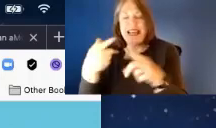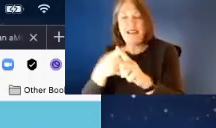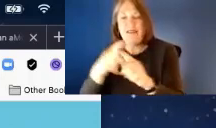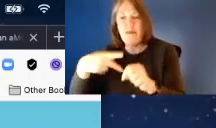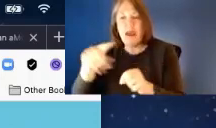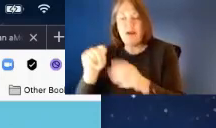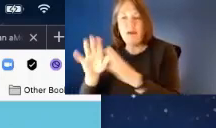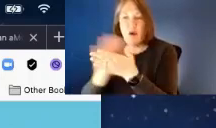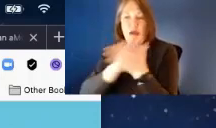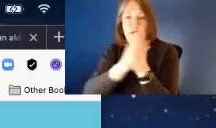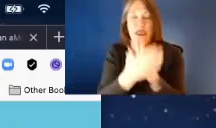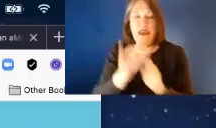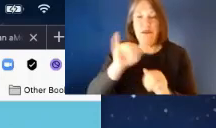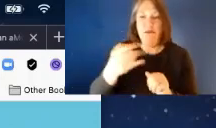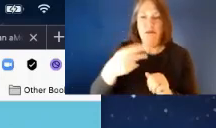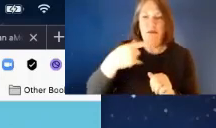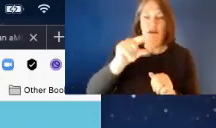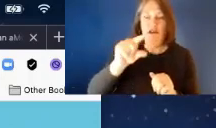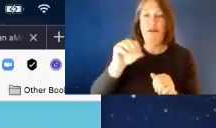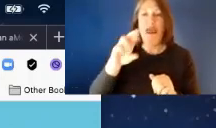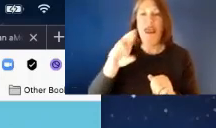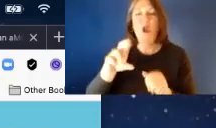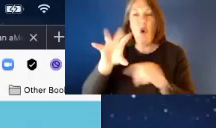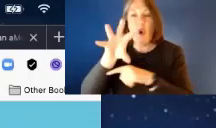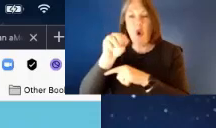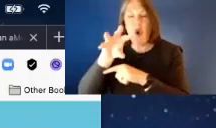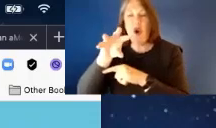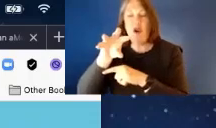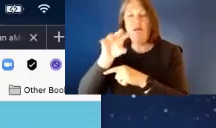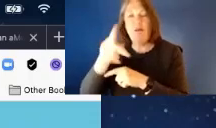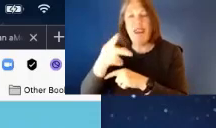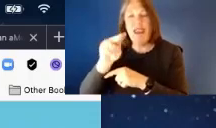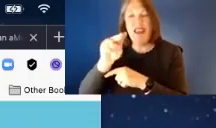06:45:29 and make a screenshot of a PNG and load those